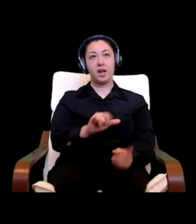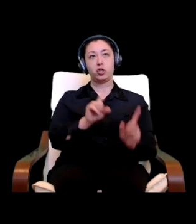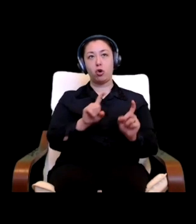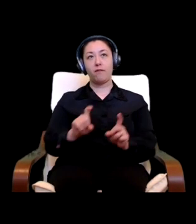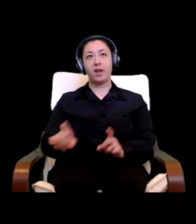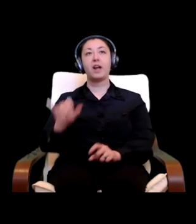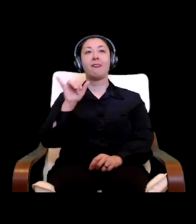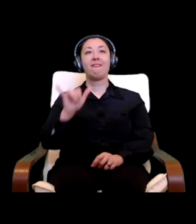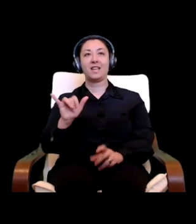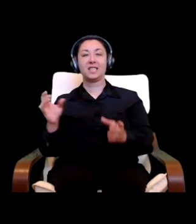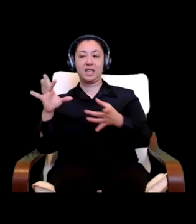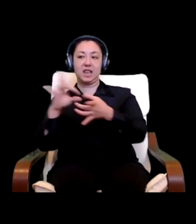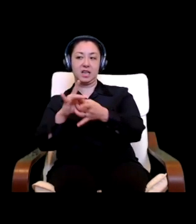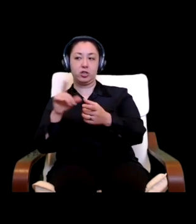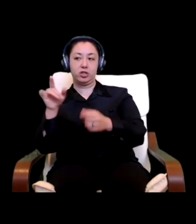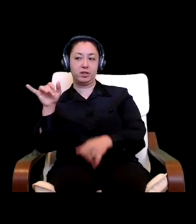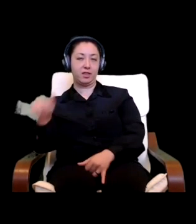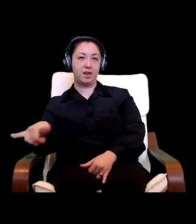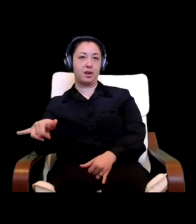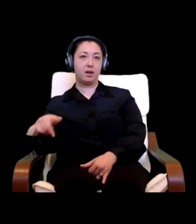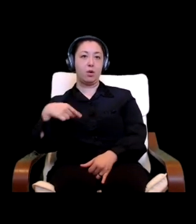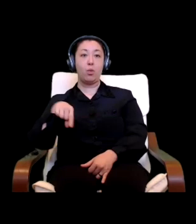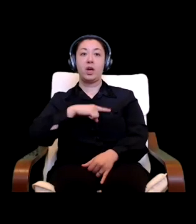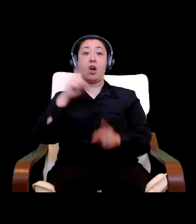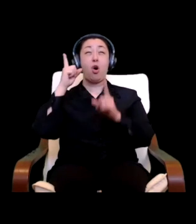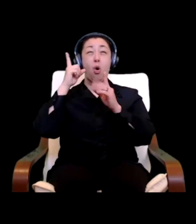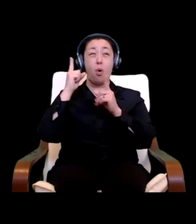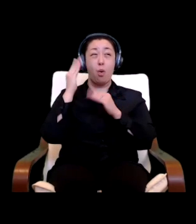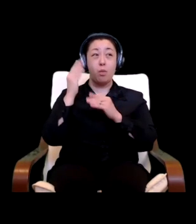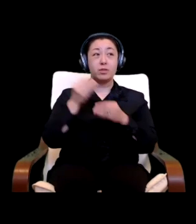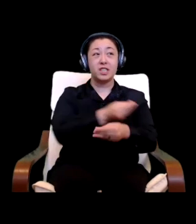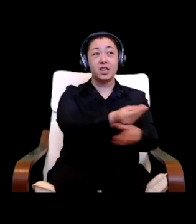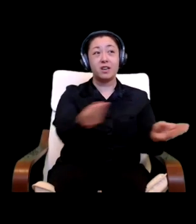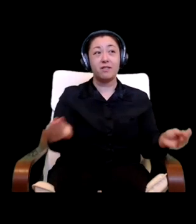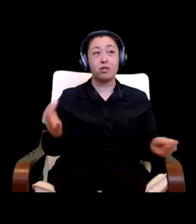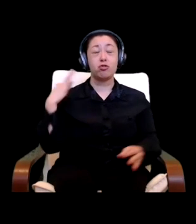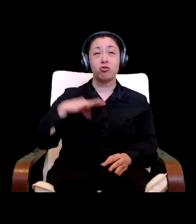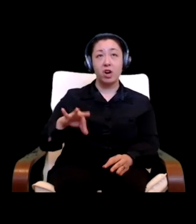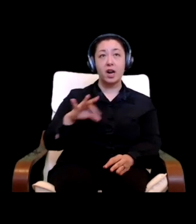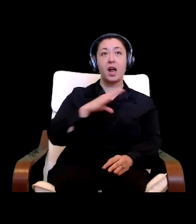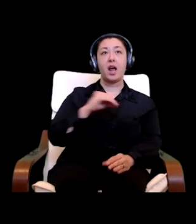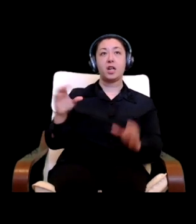to get out the credit and those certificate of participation requests to you within the